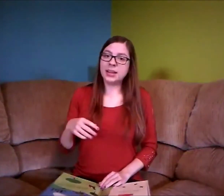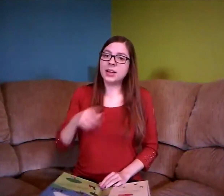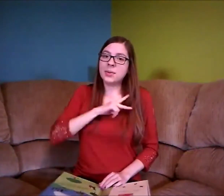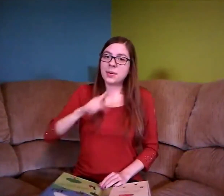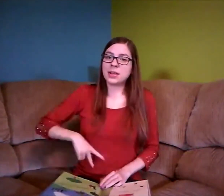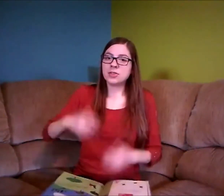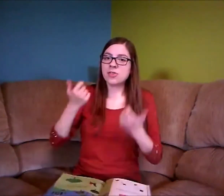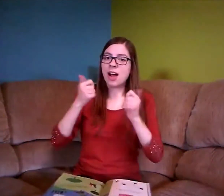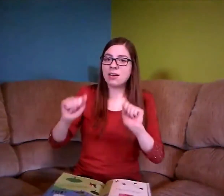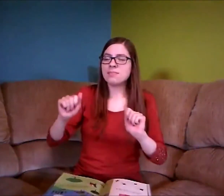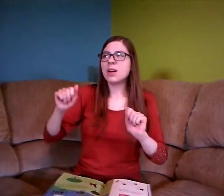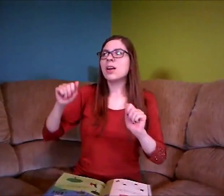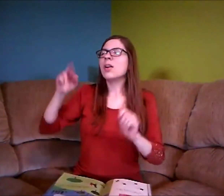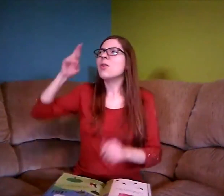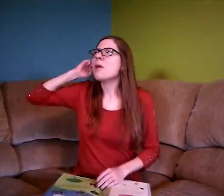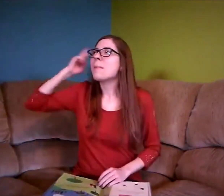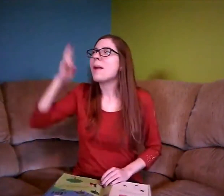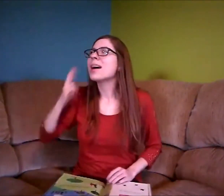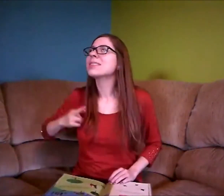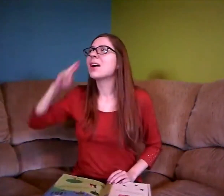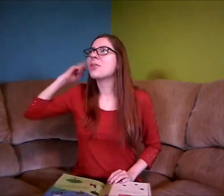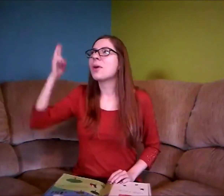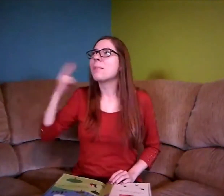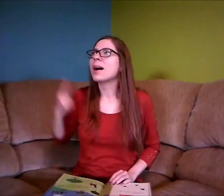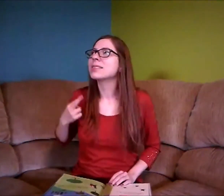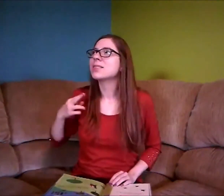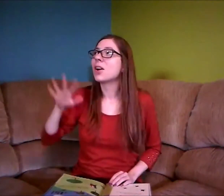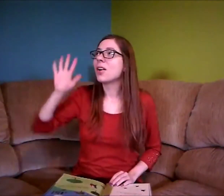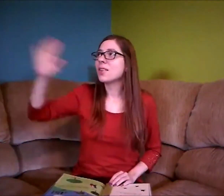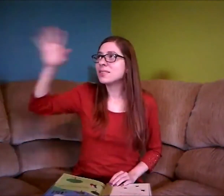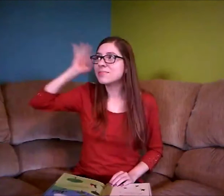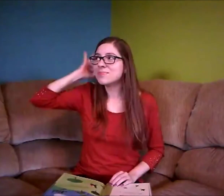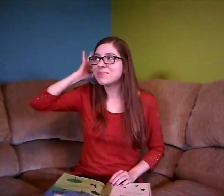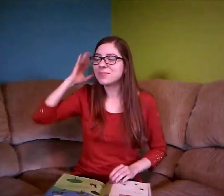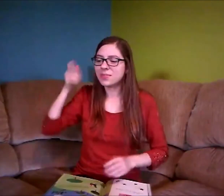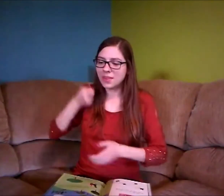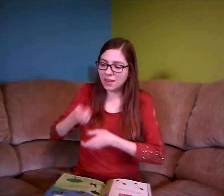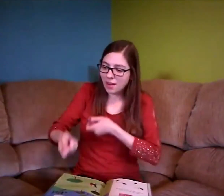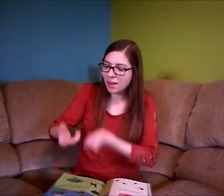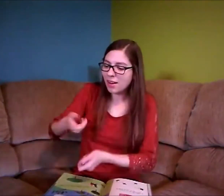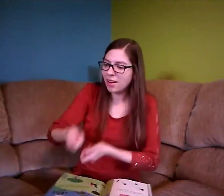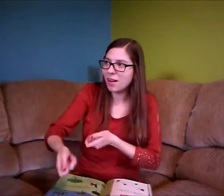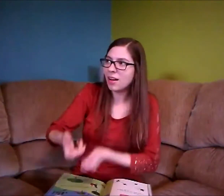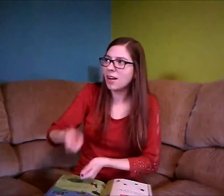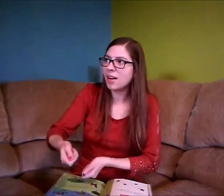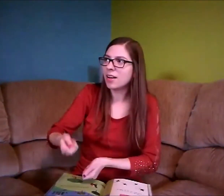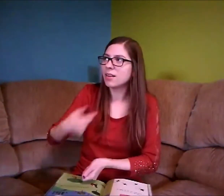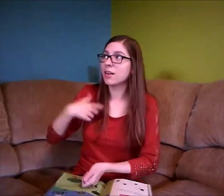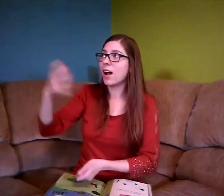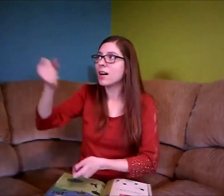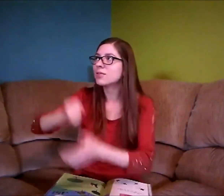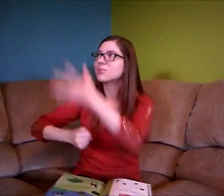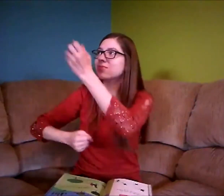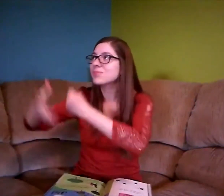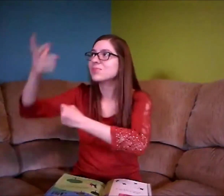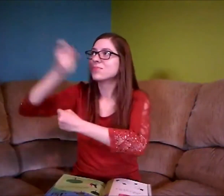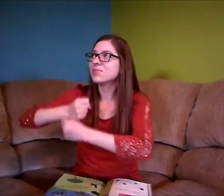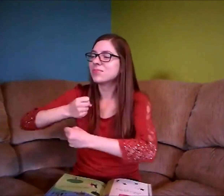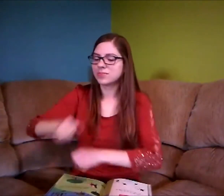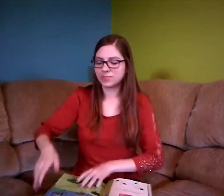"Rapunzel, Rapunzel, throw down your hair!"